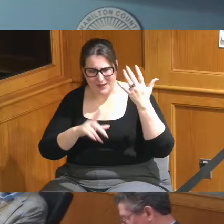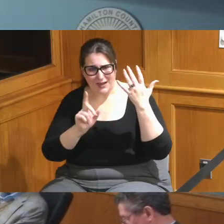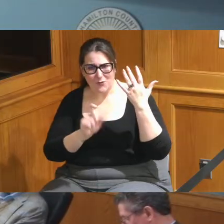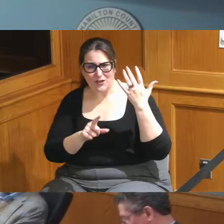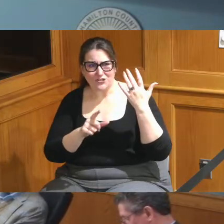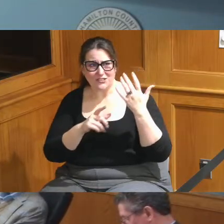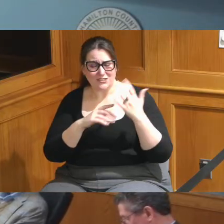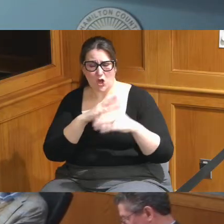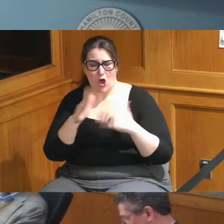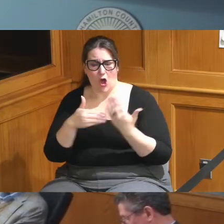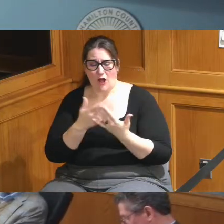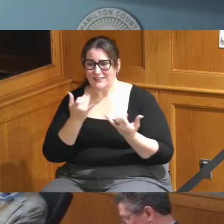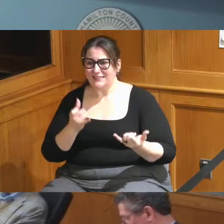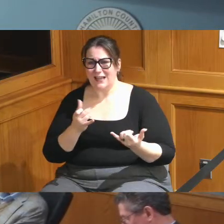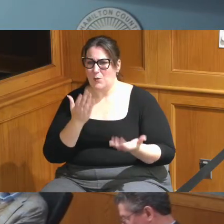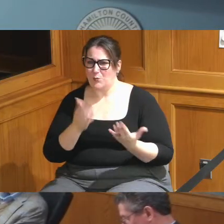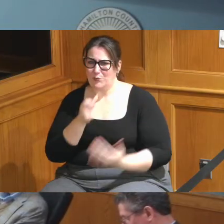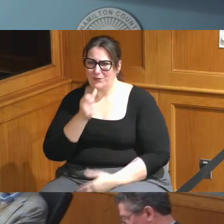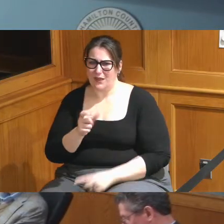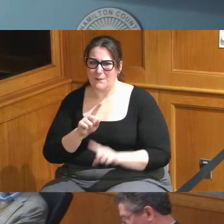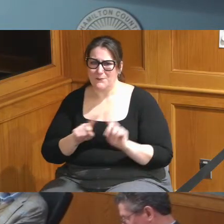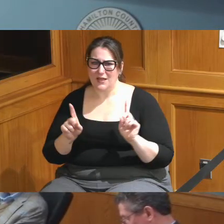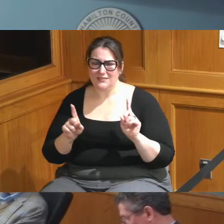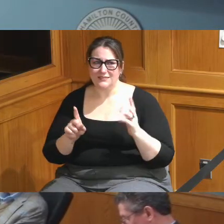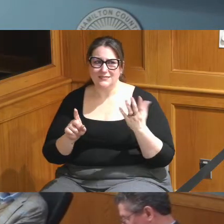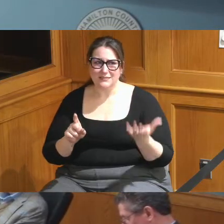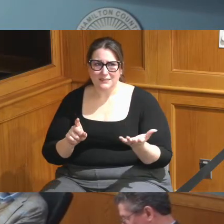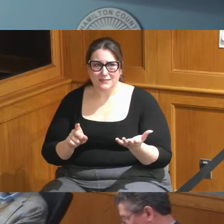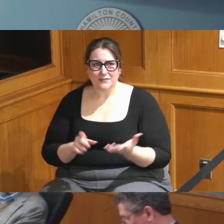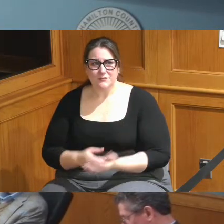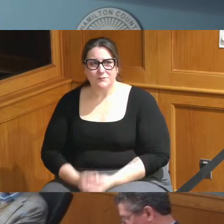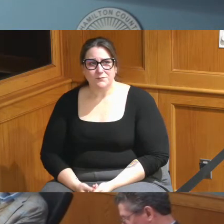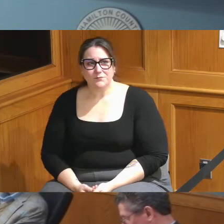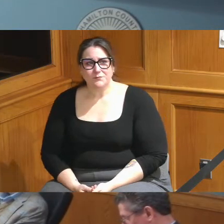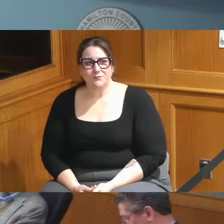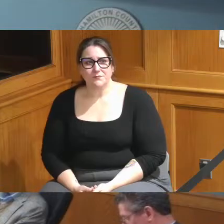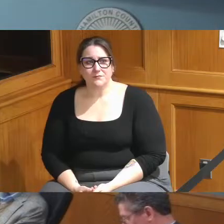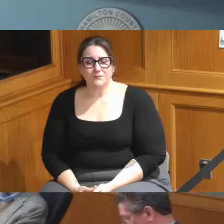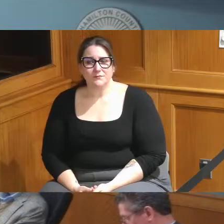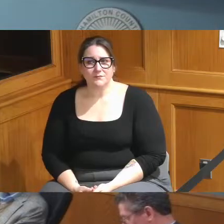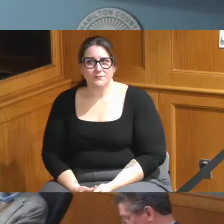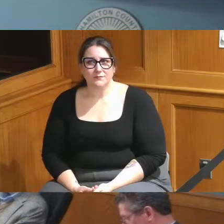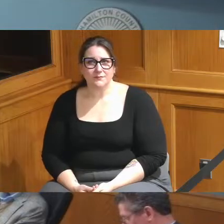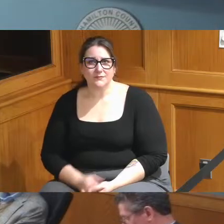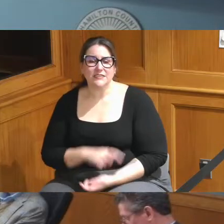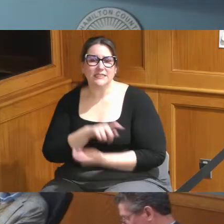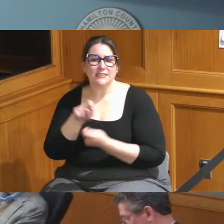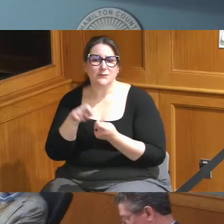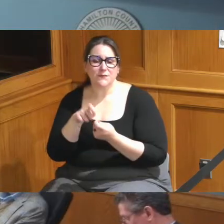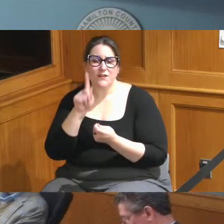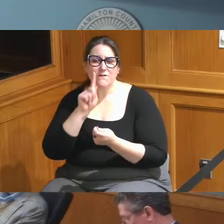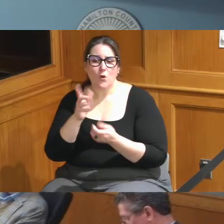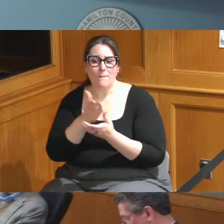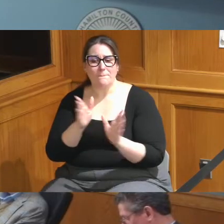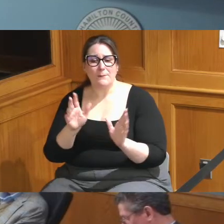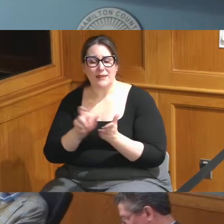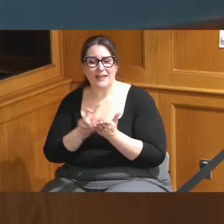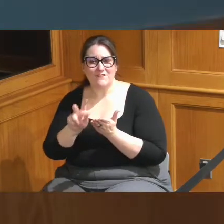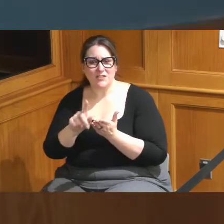them all now, but just related to particularly the public investment that you've referred to.